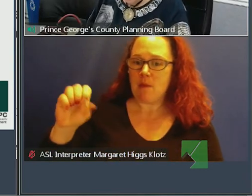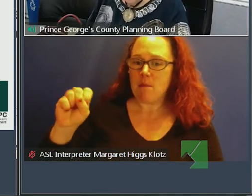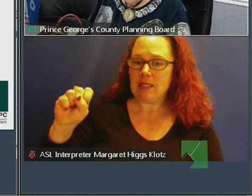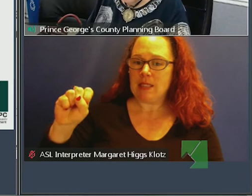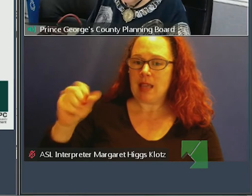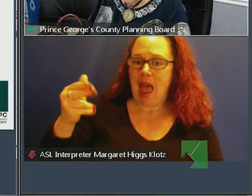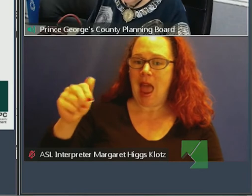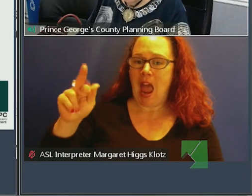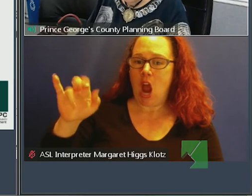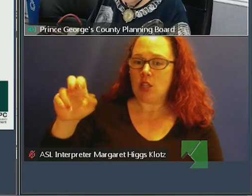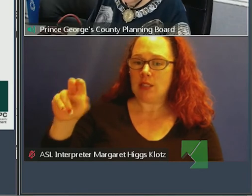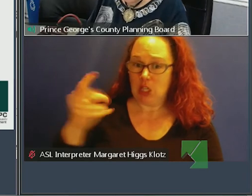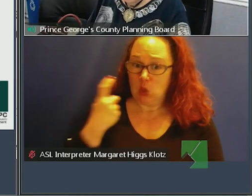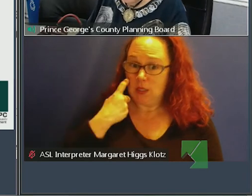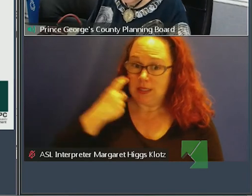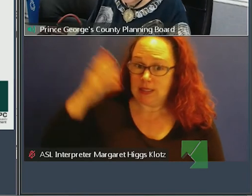And so what about Delisa cutoff?